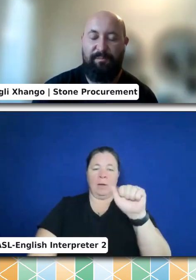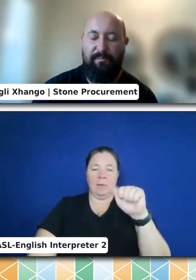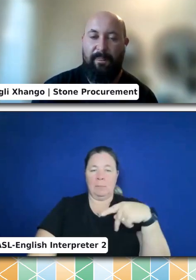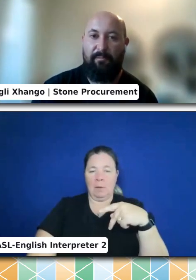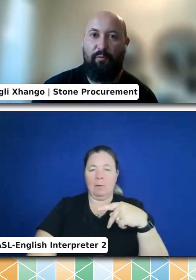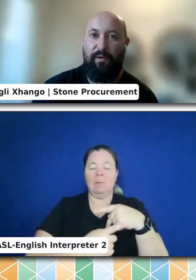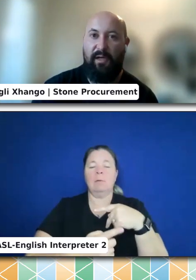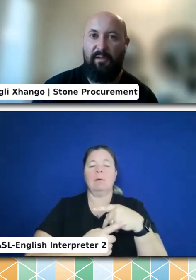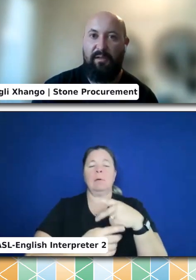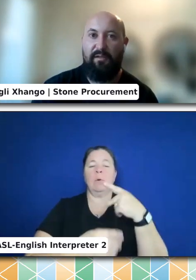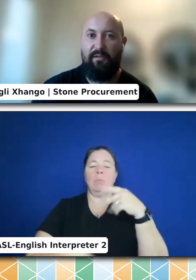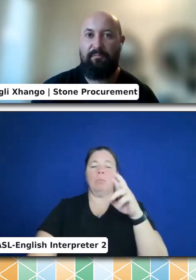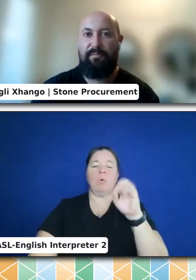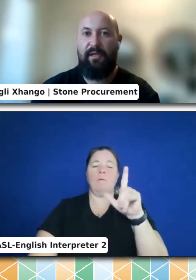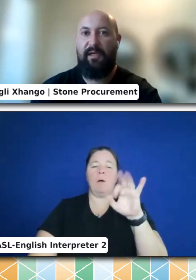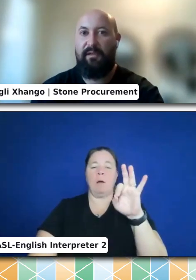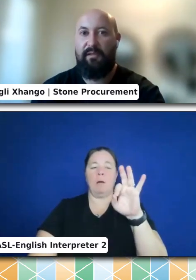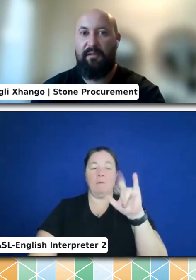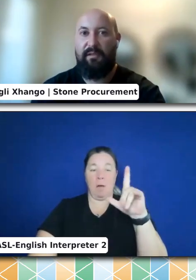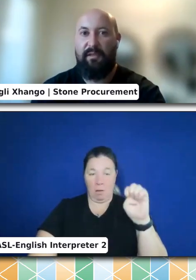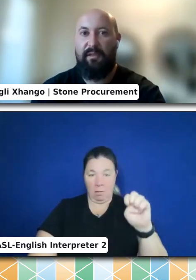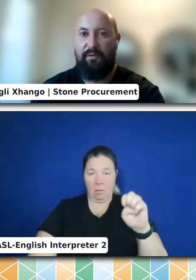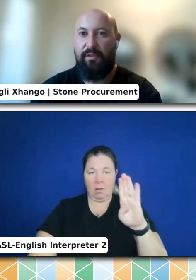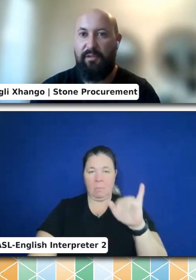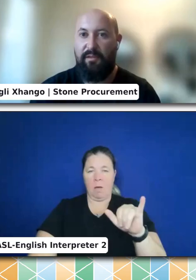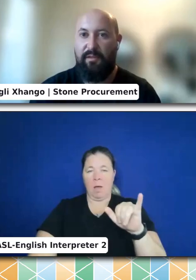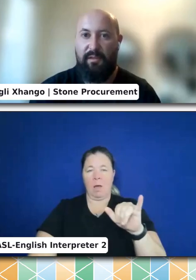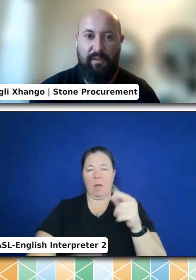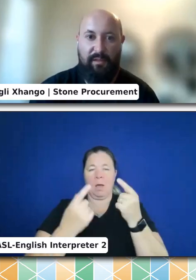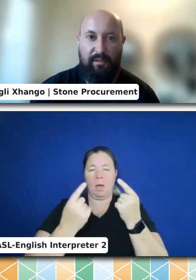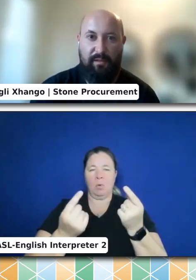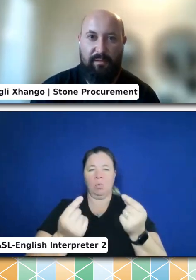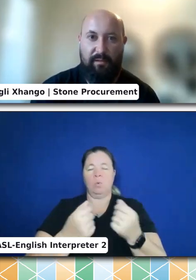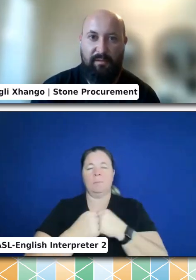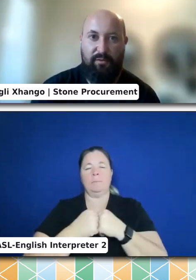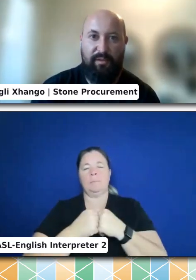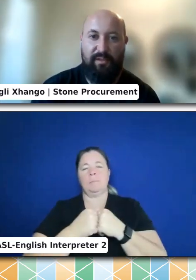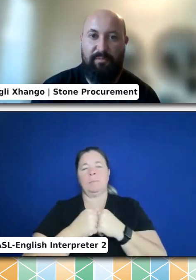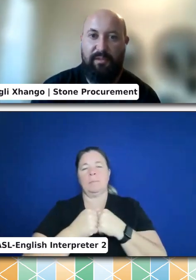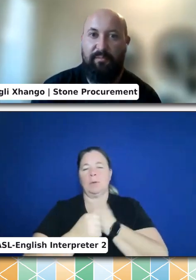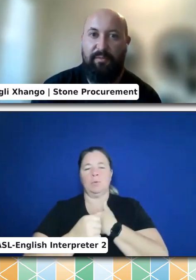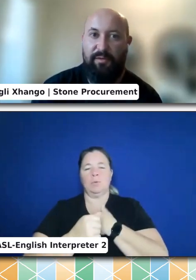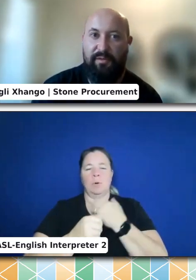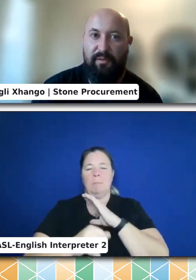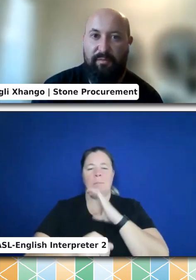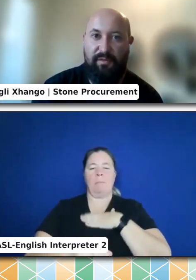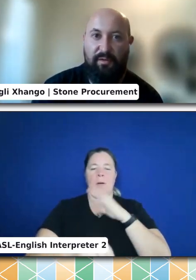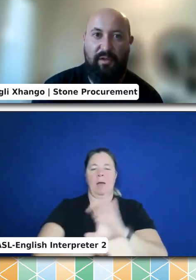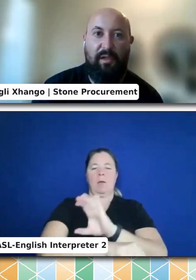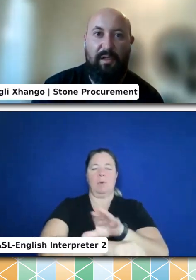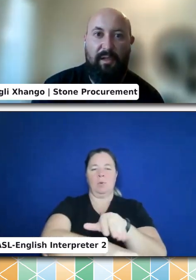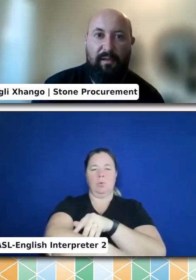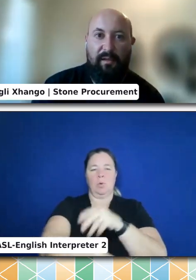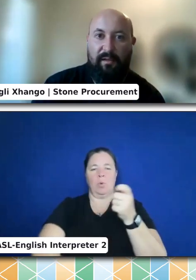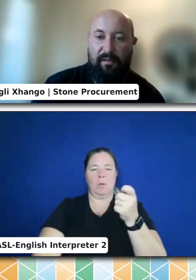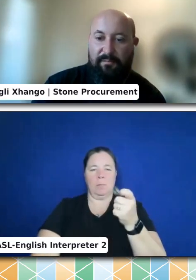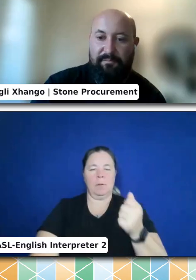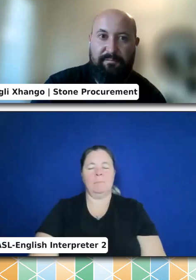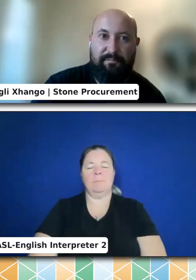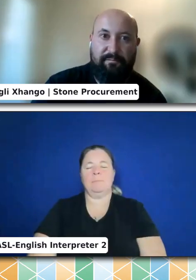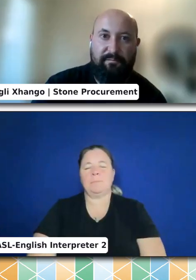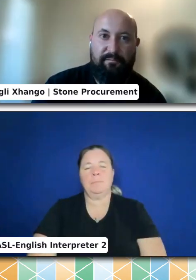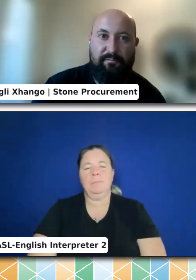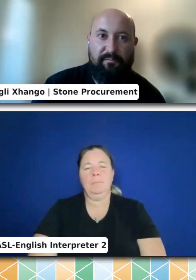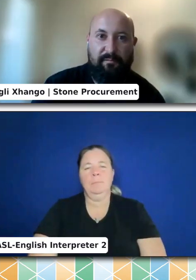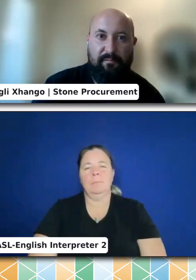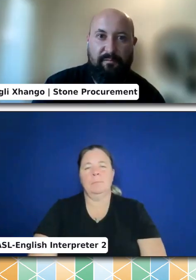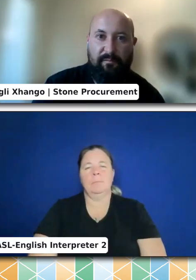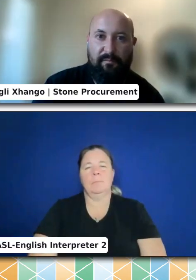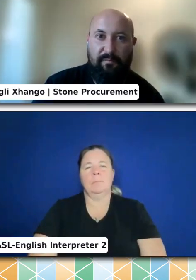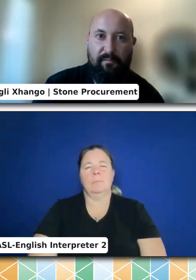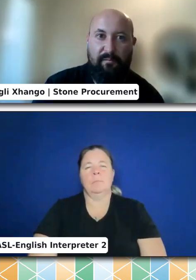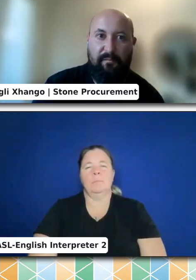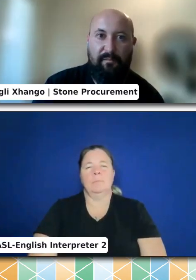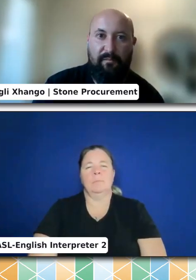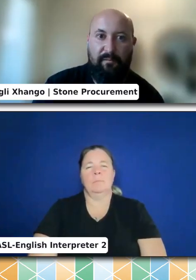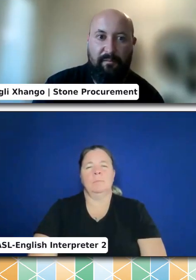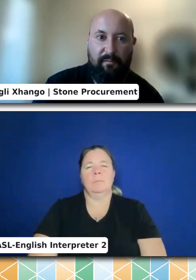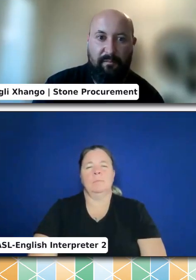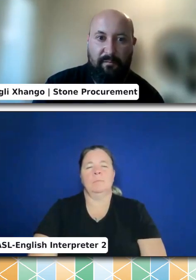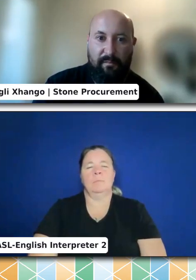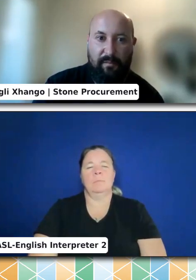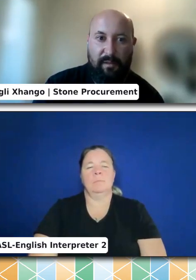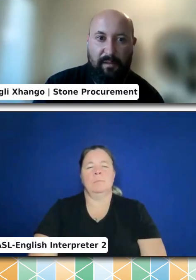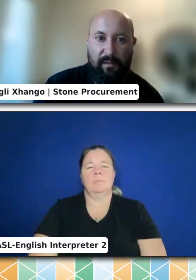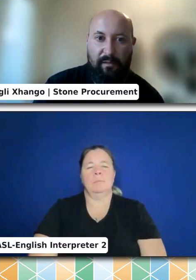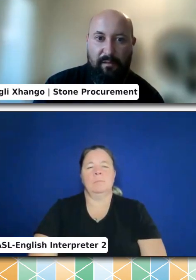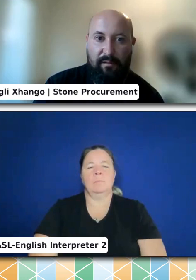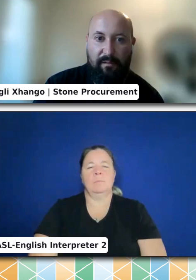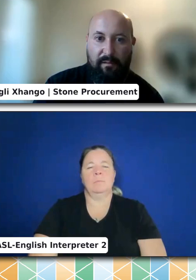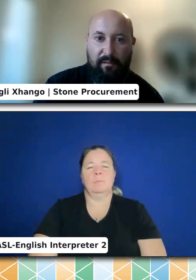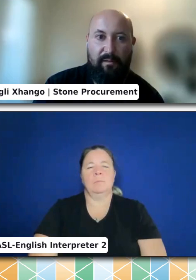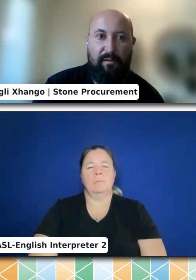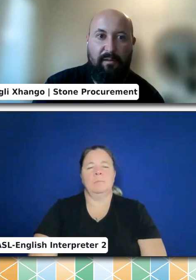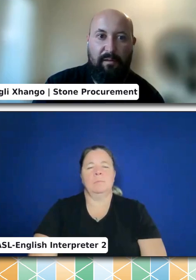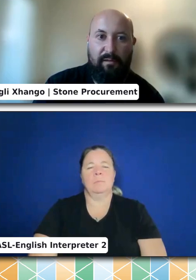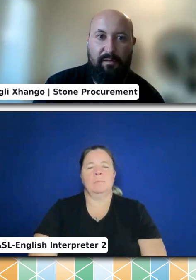Profile by kind of doing a… Sorry, guys, my computer is a little bit slow.